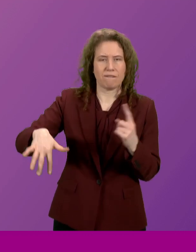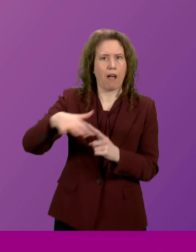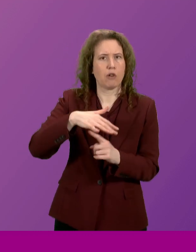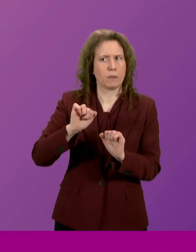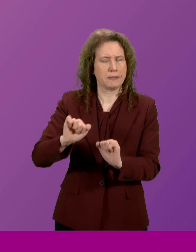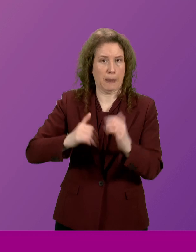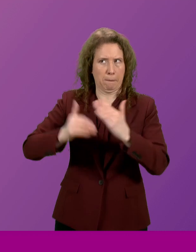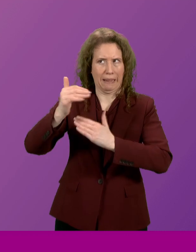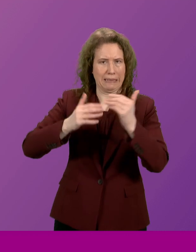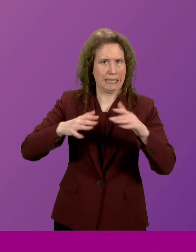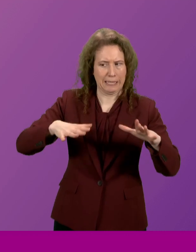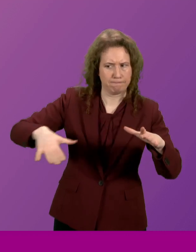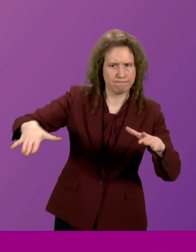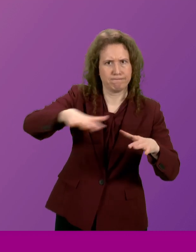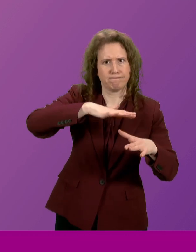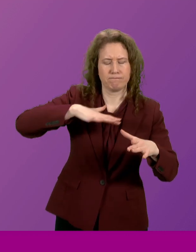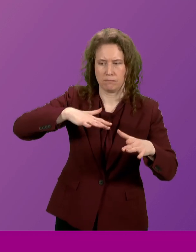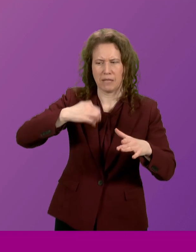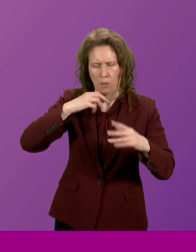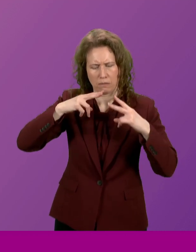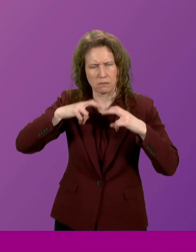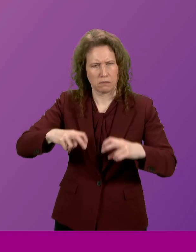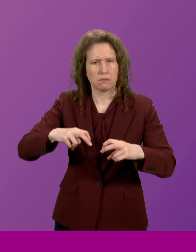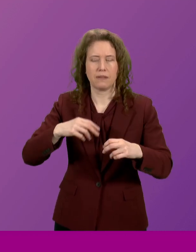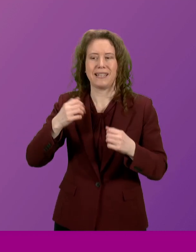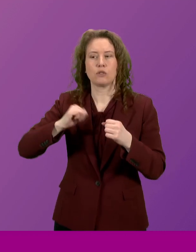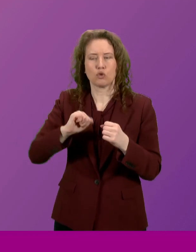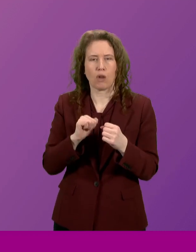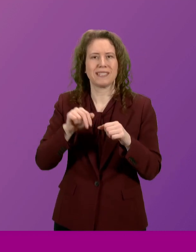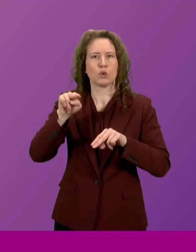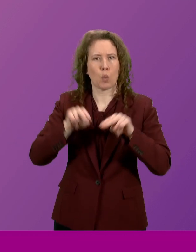the building will be taken forward by the Scottish Courts and Tribunals Service.